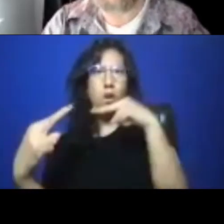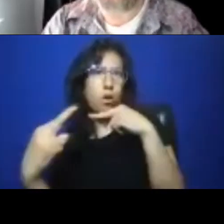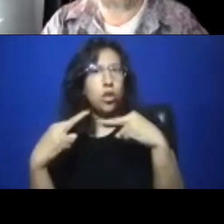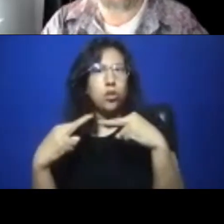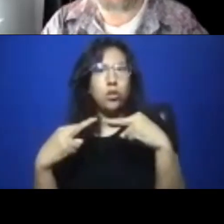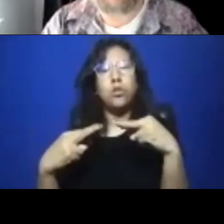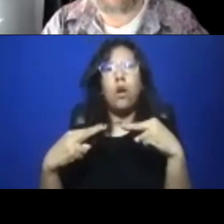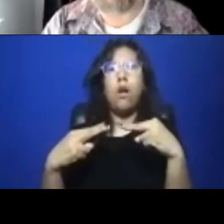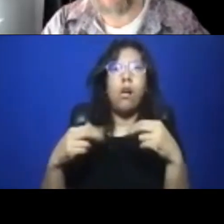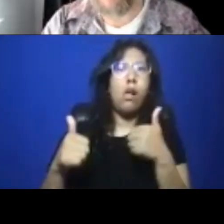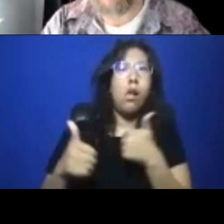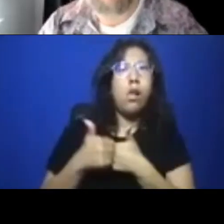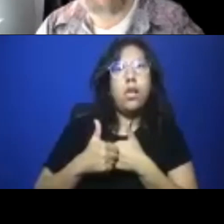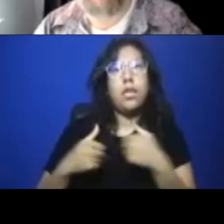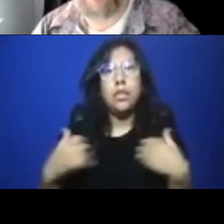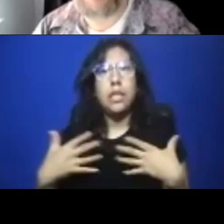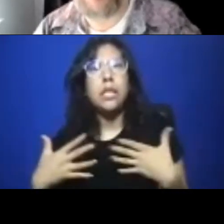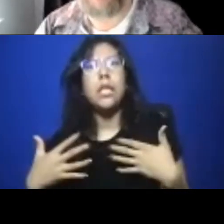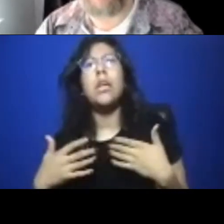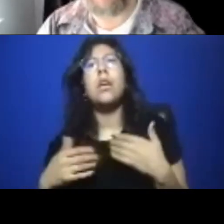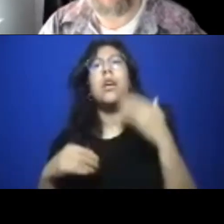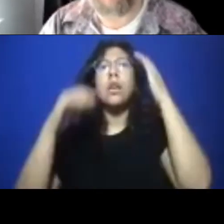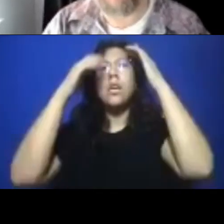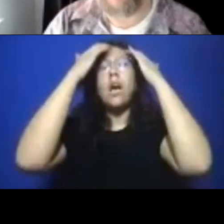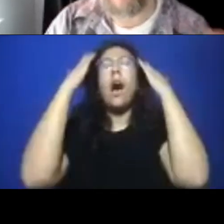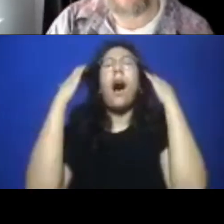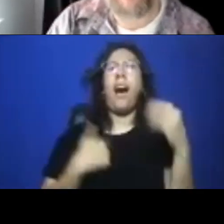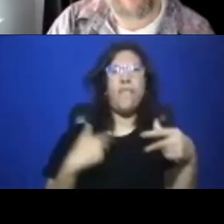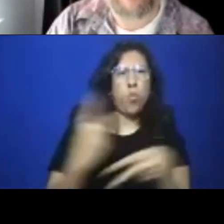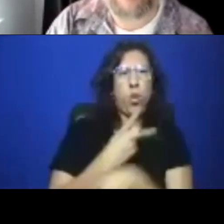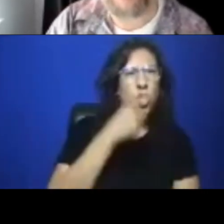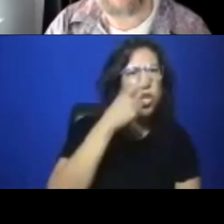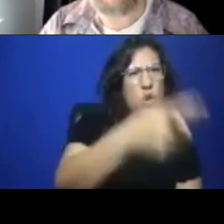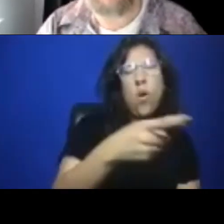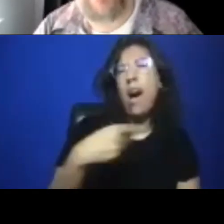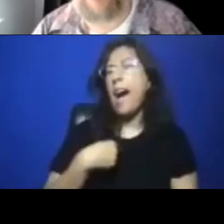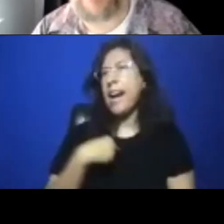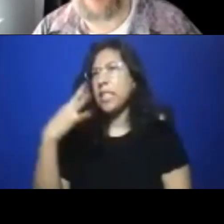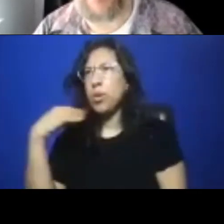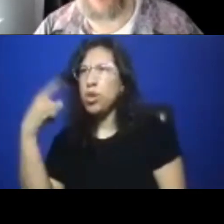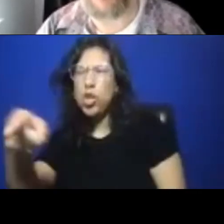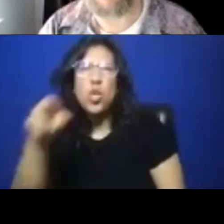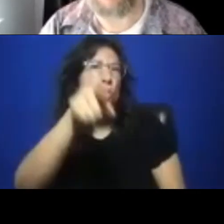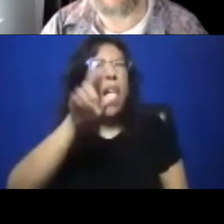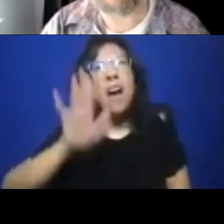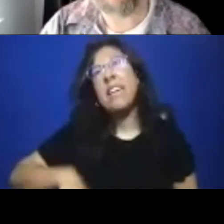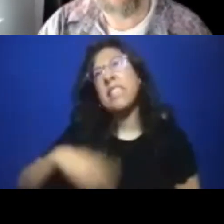So people saying, I have it worse than you do, or I experienced this and you haven't experienced this.